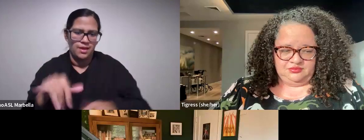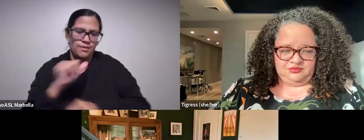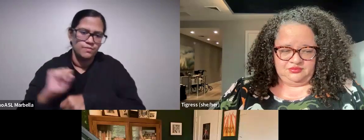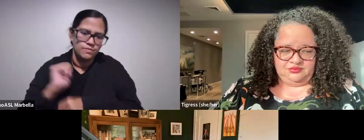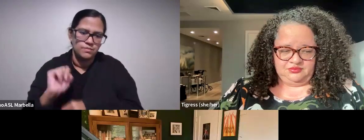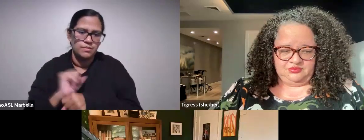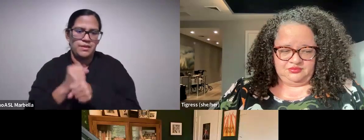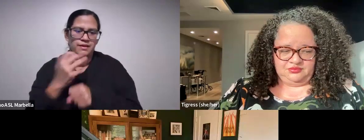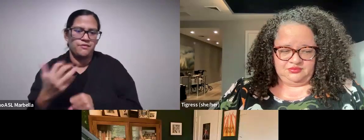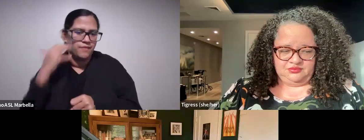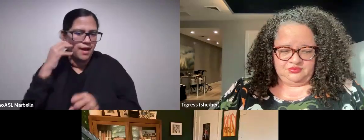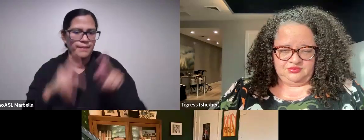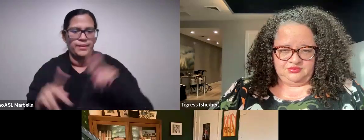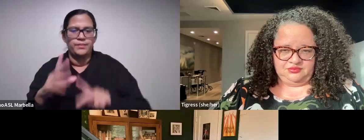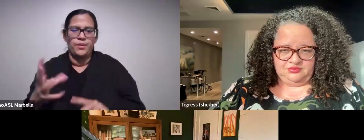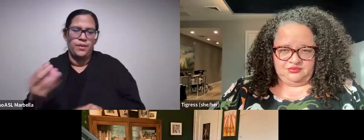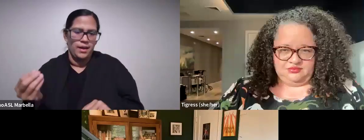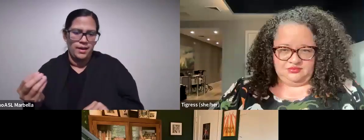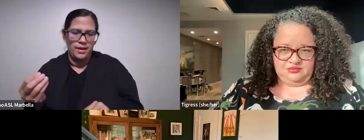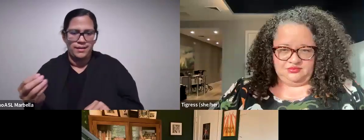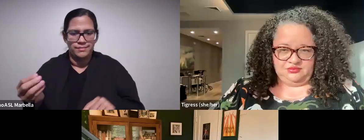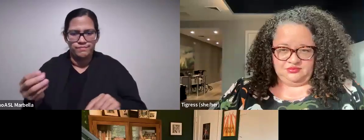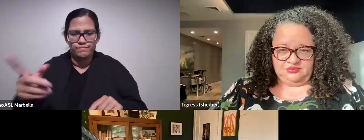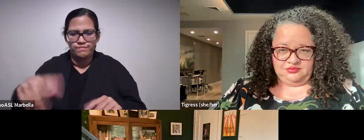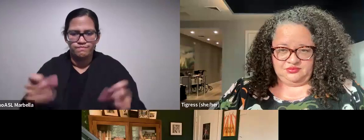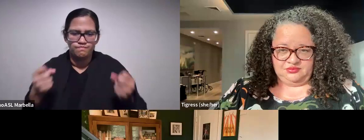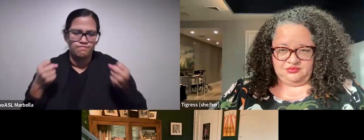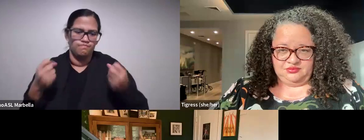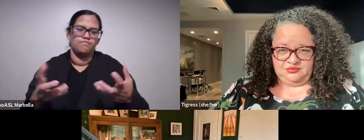protected class from the kind of employment discrimination that